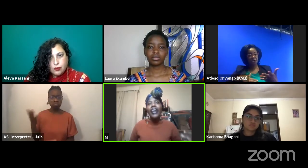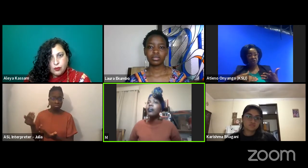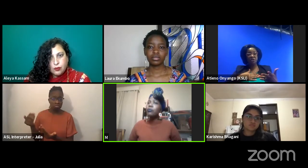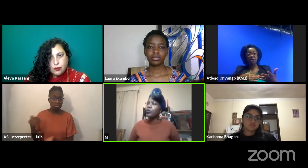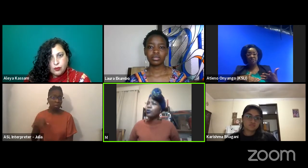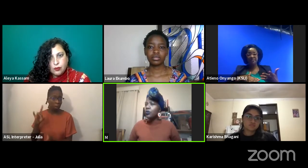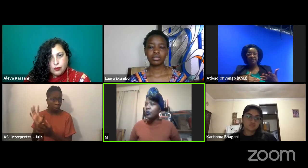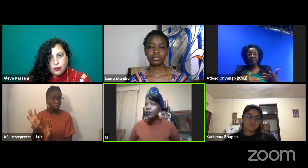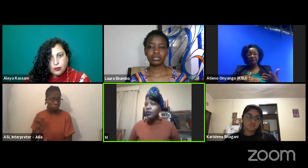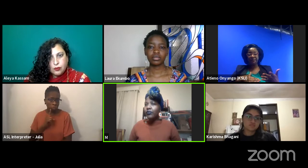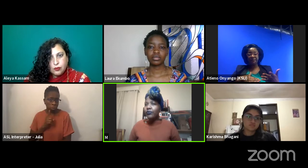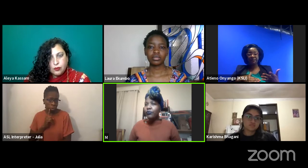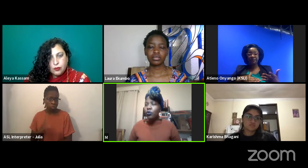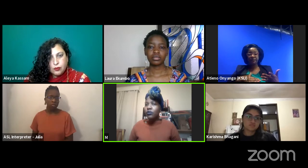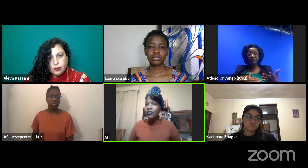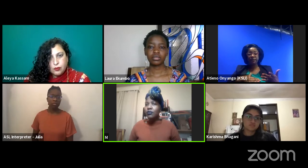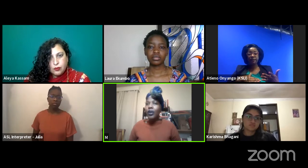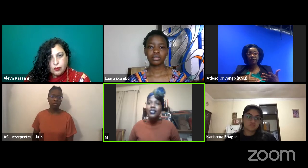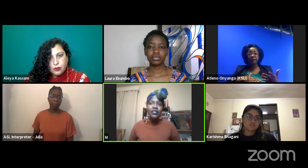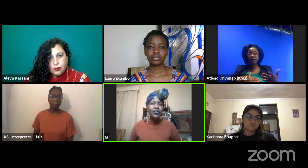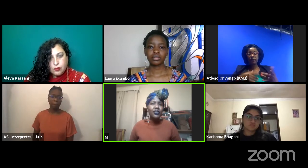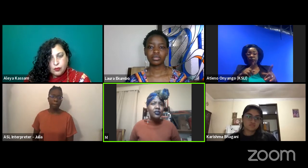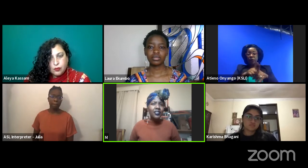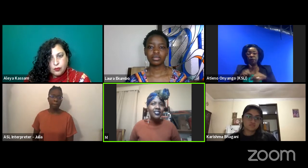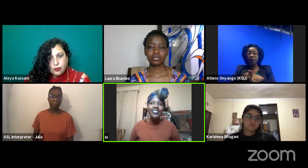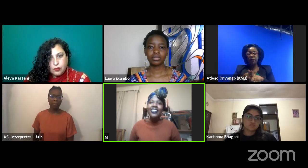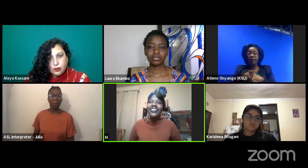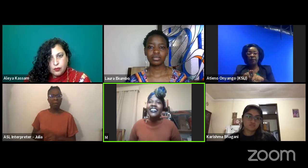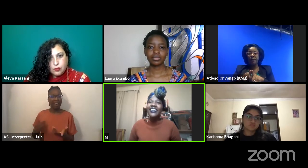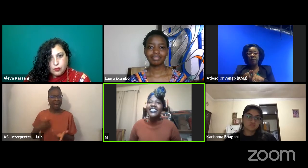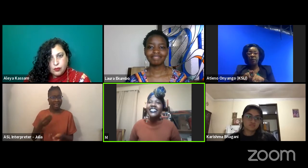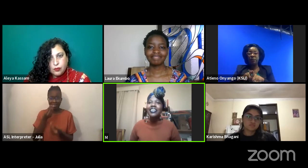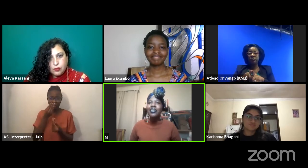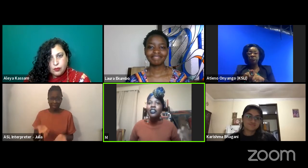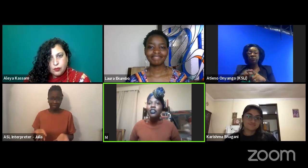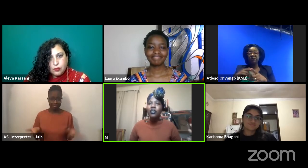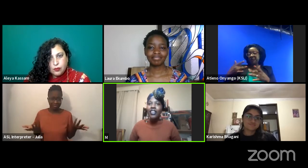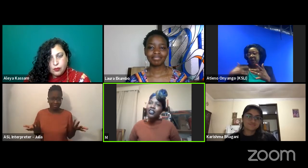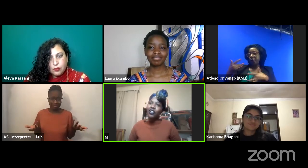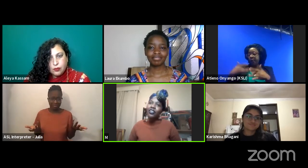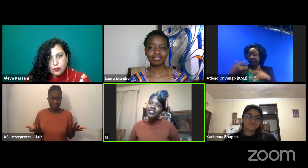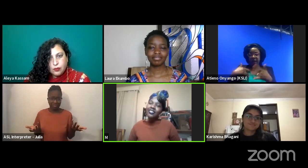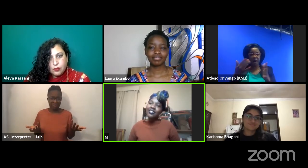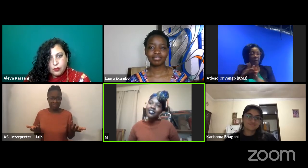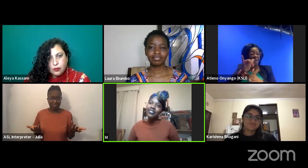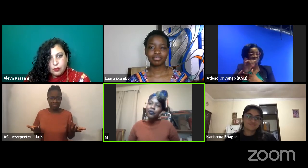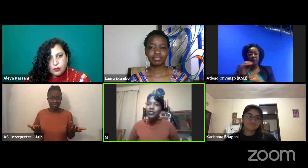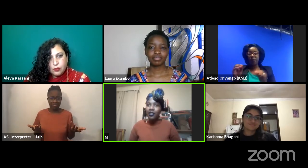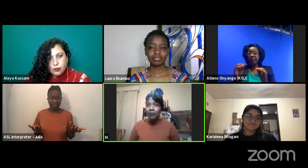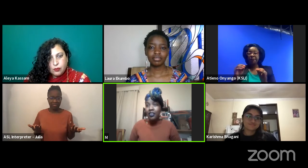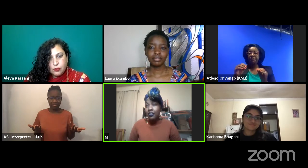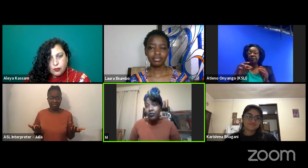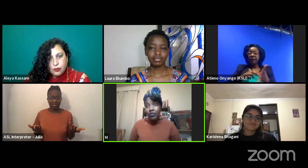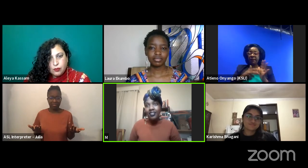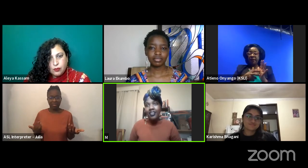And I'm also quite unconcerned with it 'cause that's not the person I'm here for.